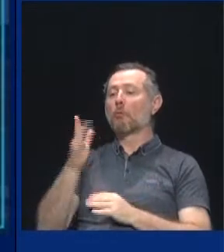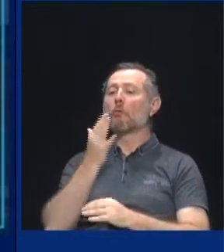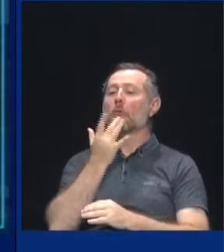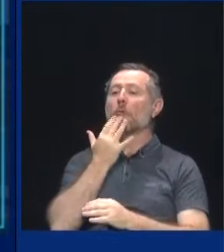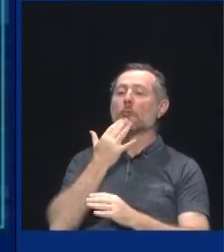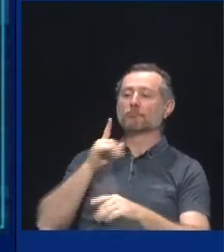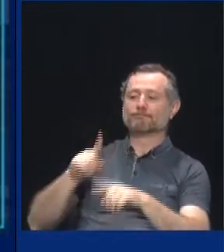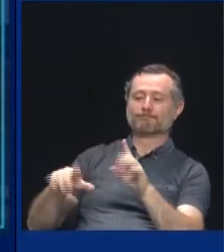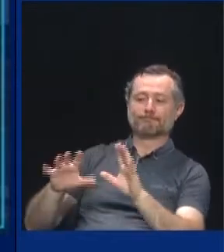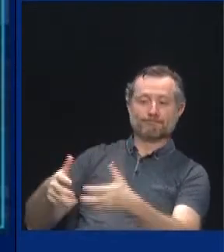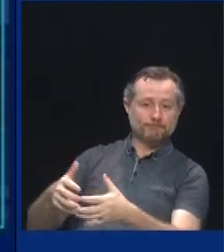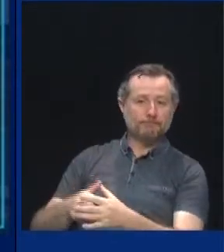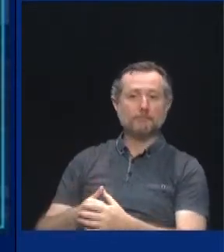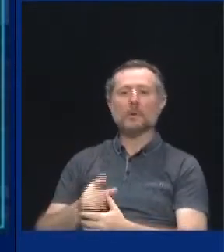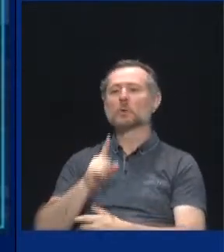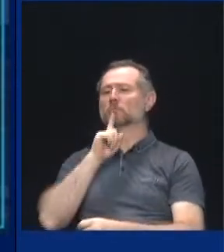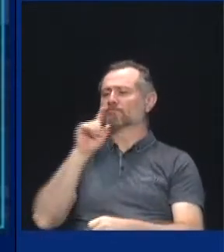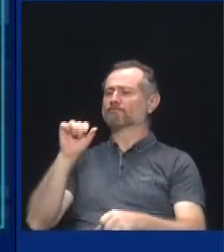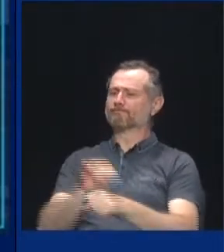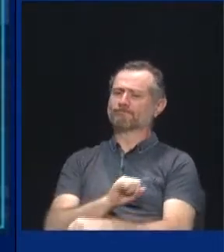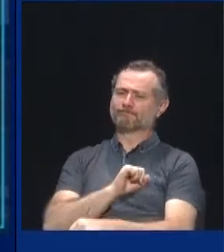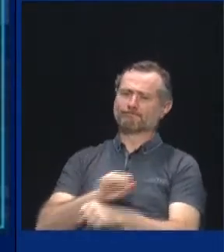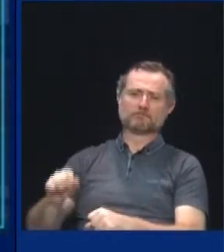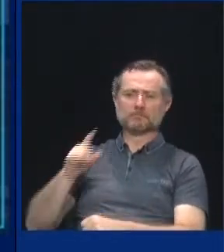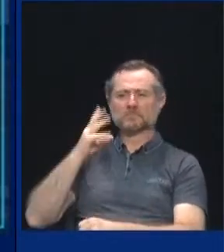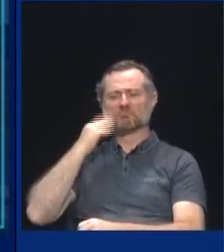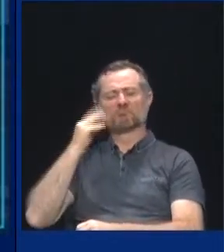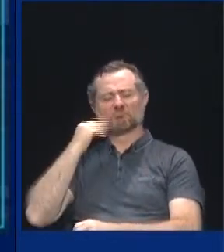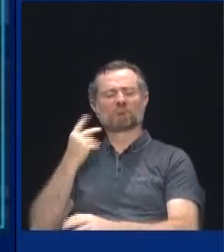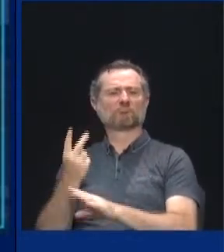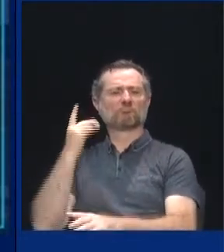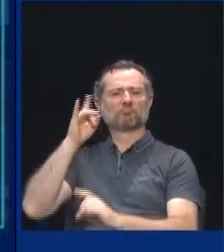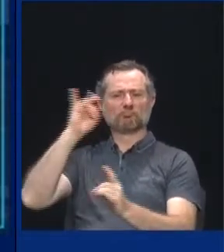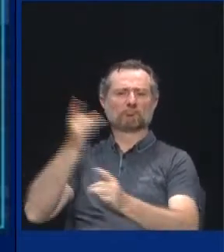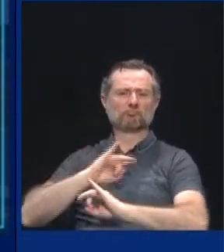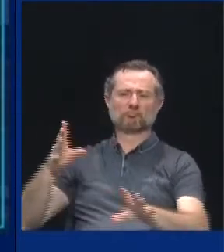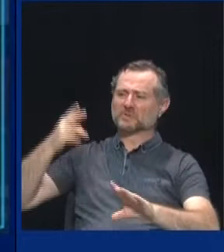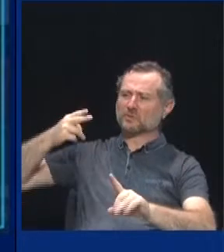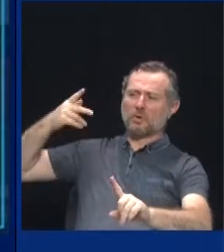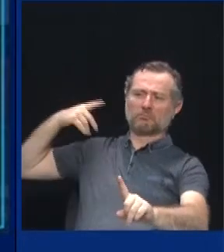I TRULY GET IT. SOME PEOPLE, COMMUNITIES OF